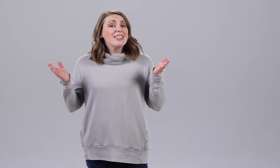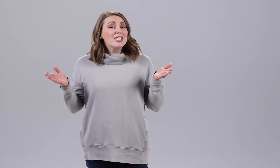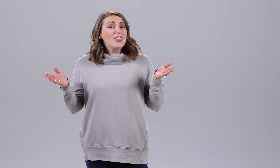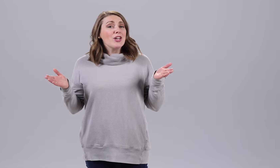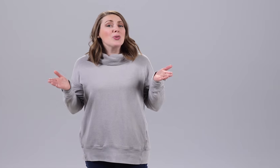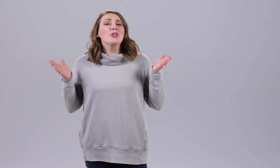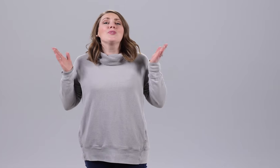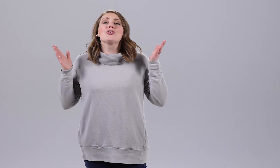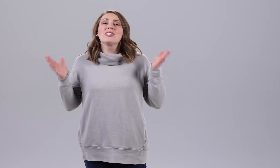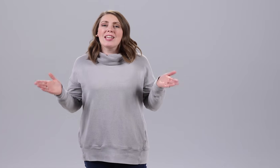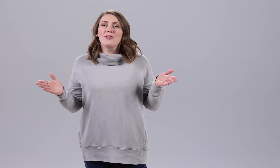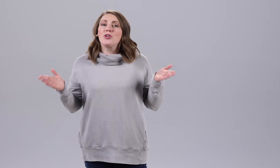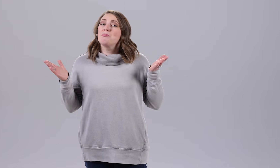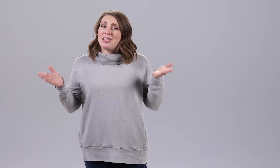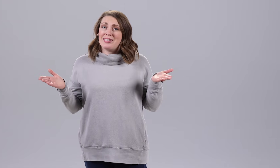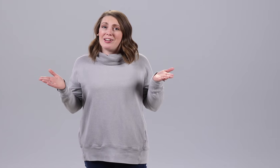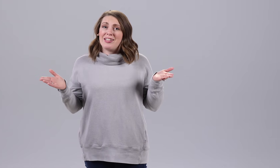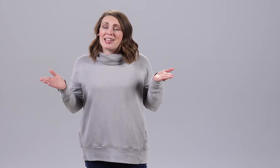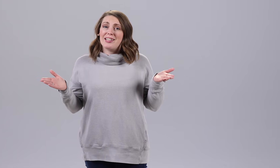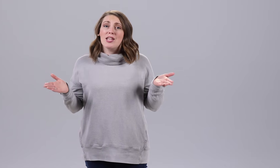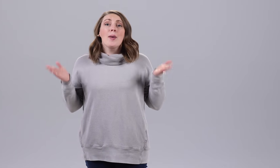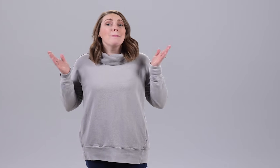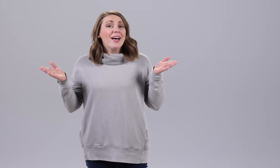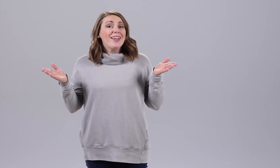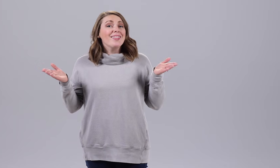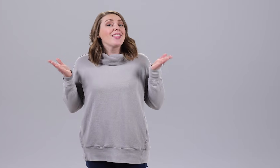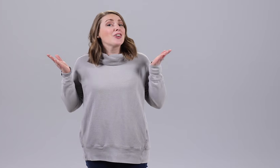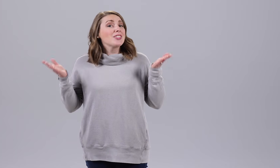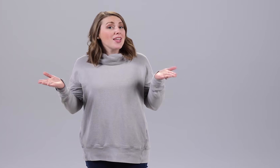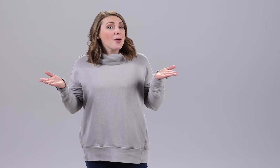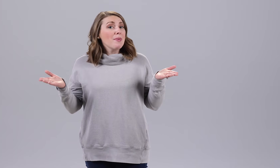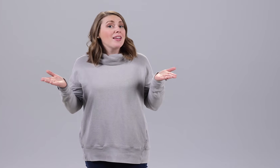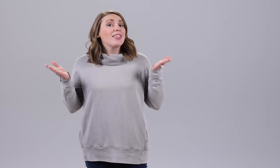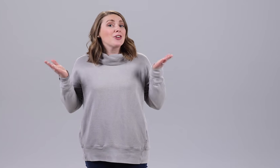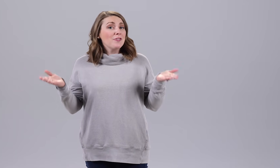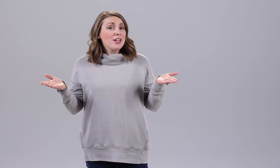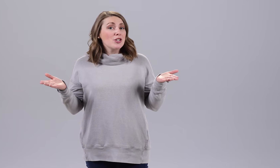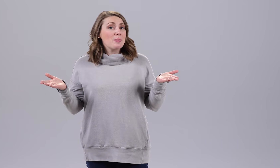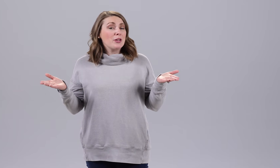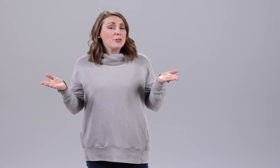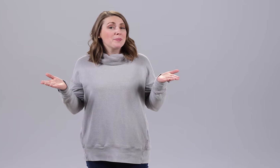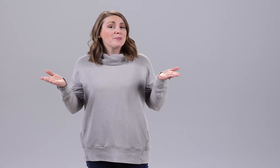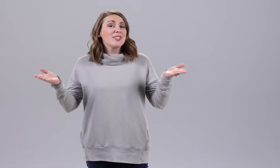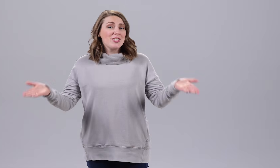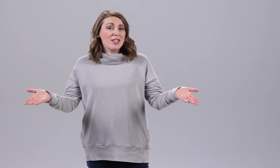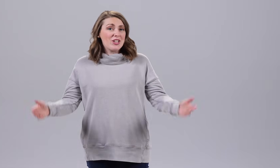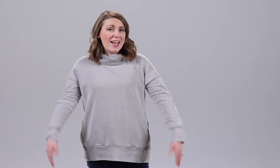In this video you've learned several meat and dairy signs, but there are some that are fingerspelled such as